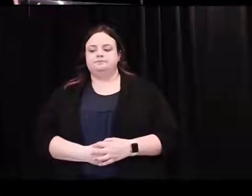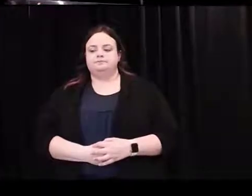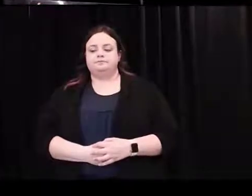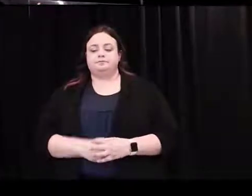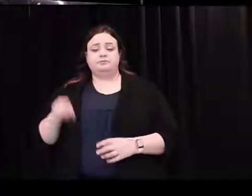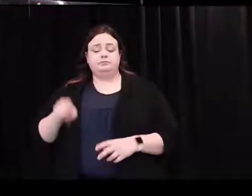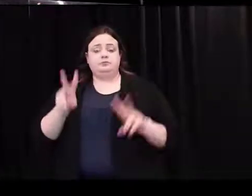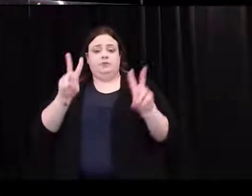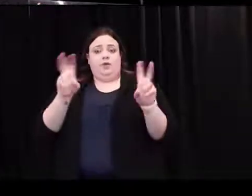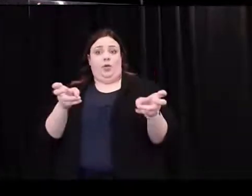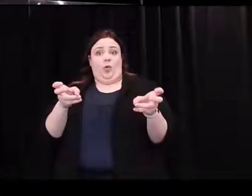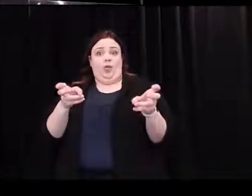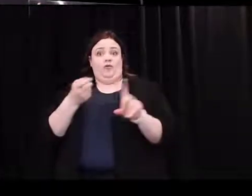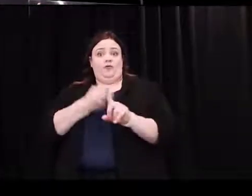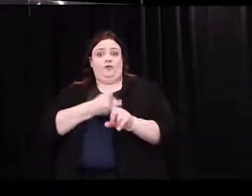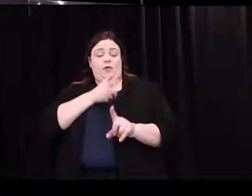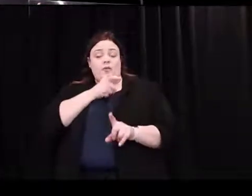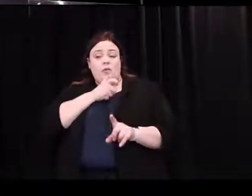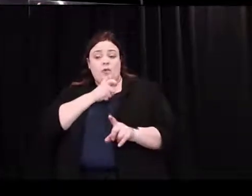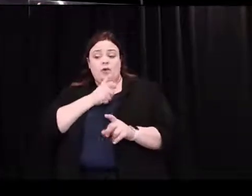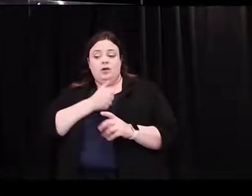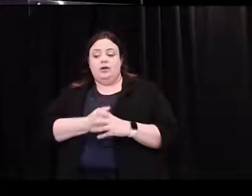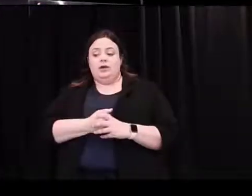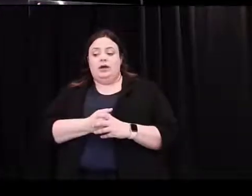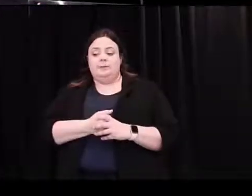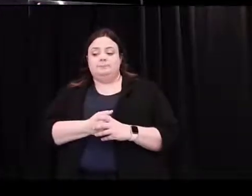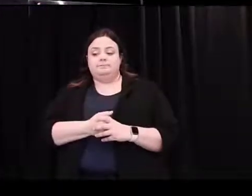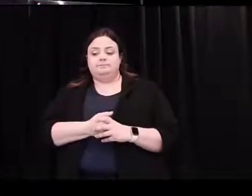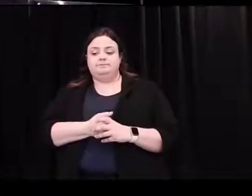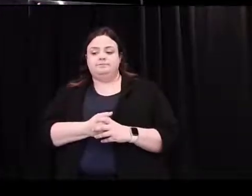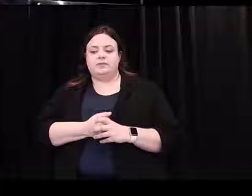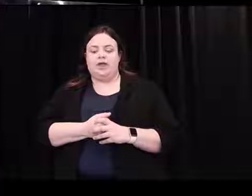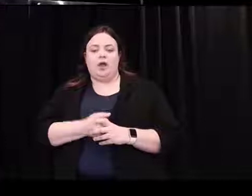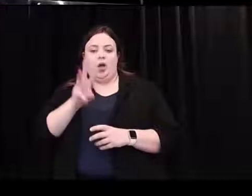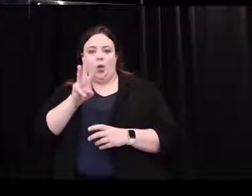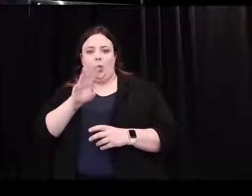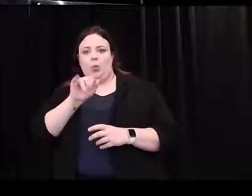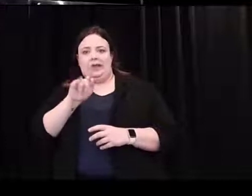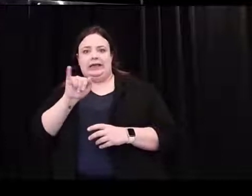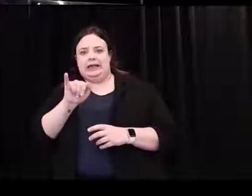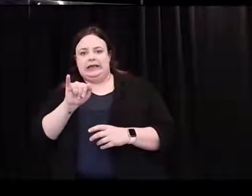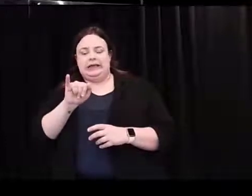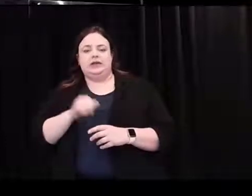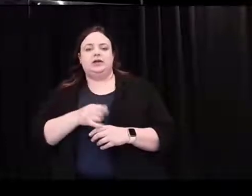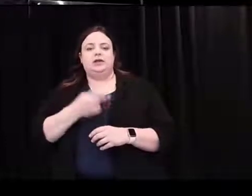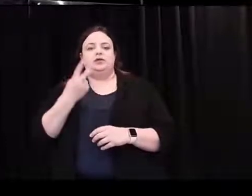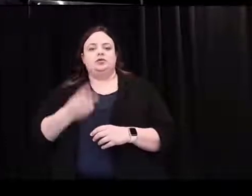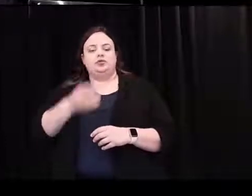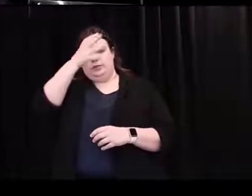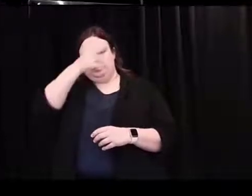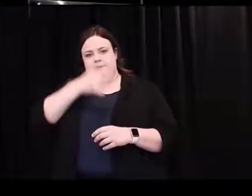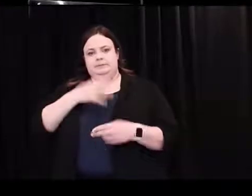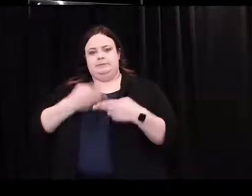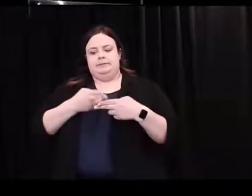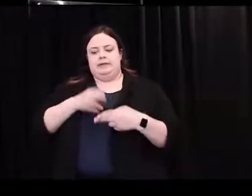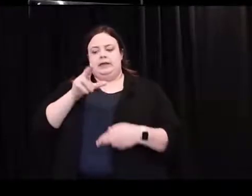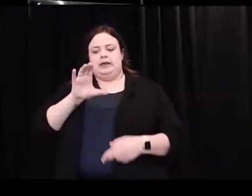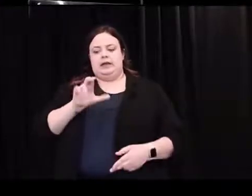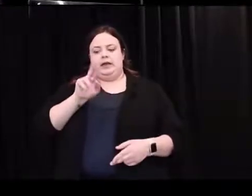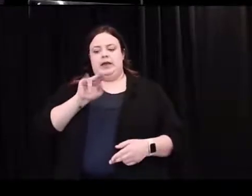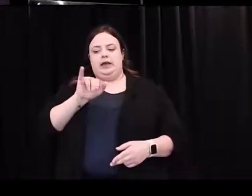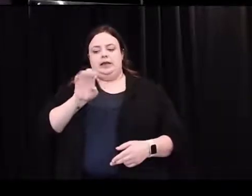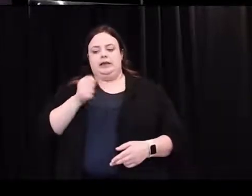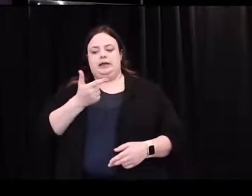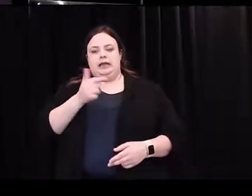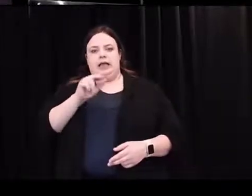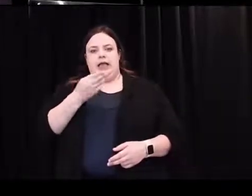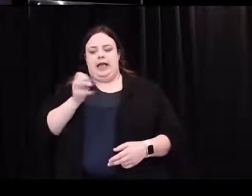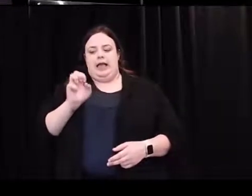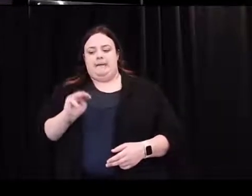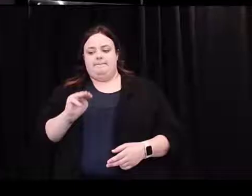from a Wiki from two guys named Cunningham and Cunningham, and I think it's like C2 or something